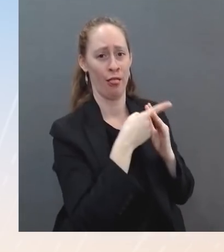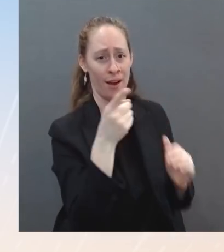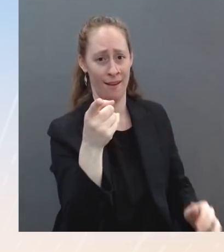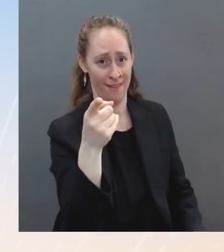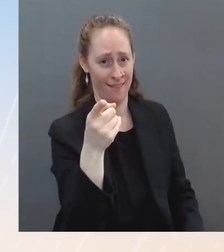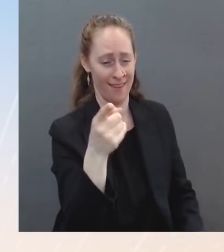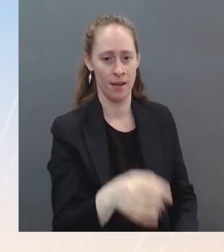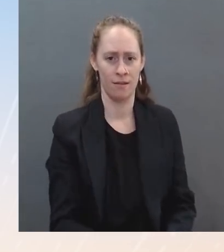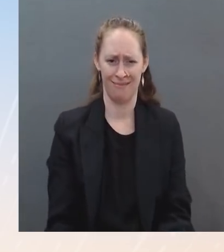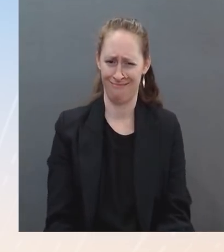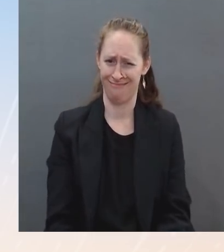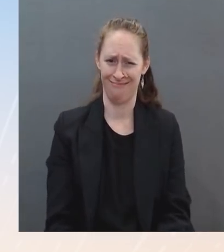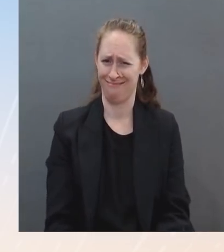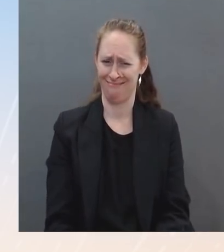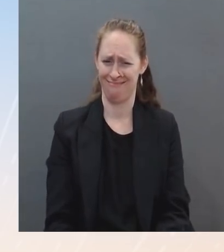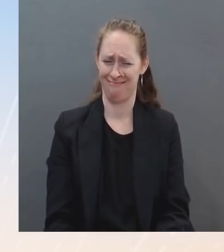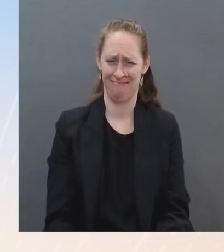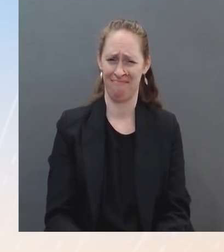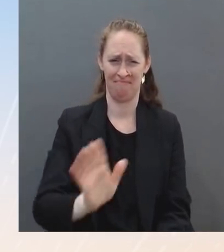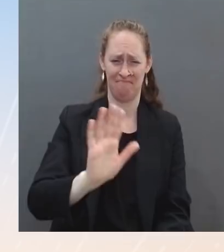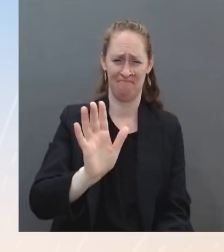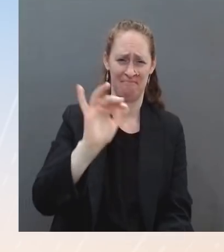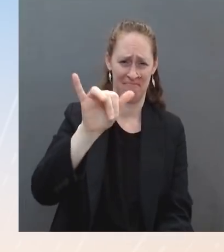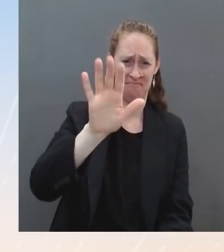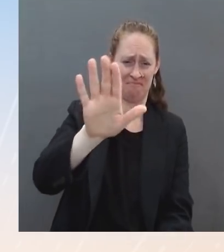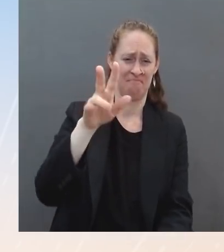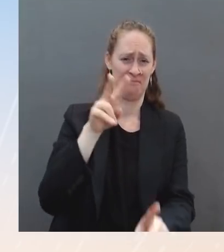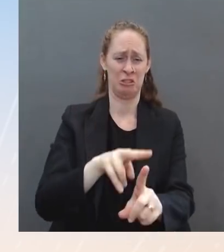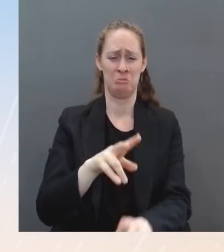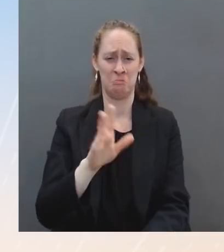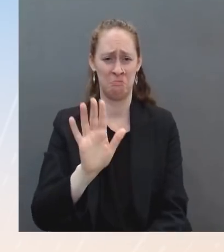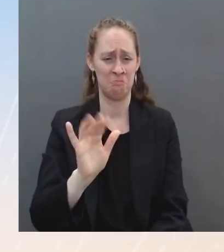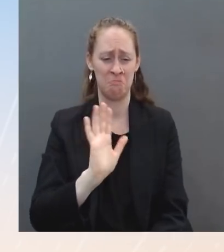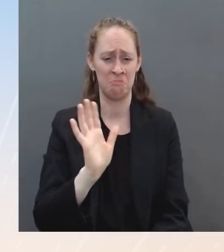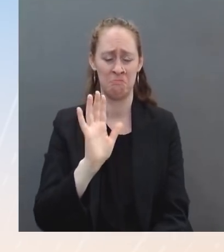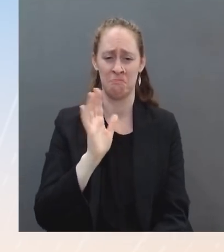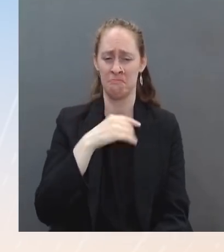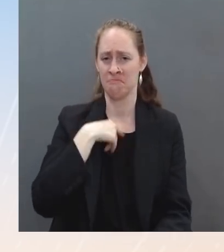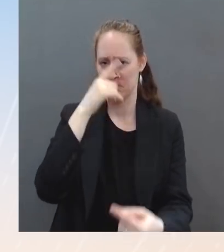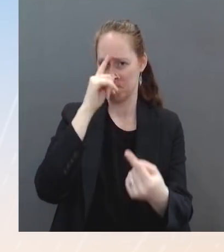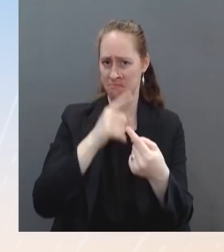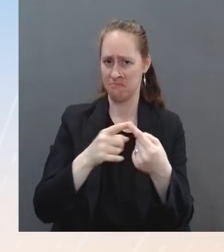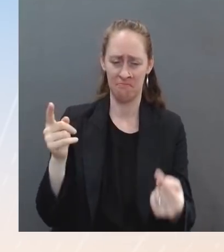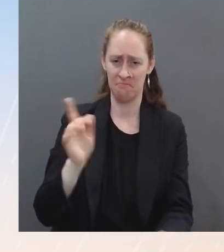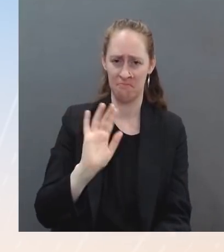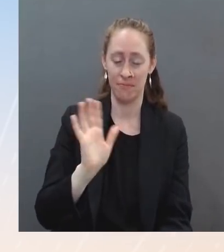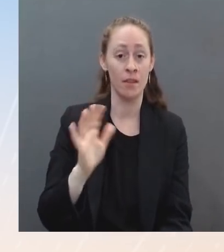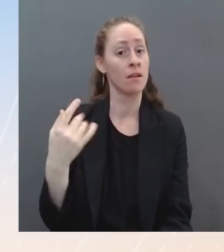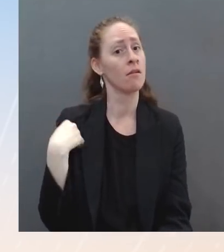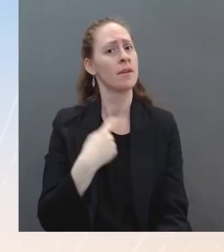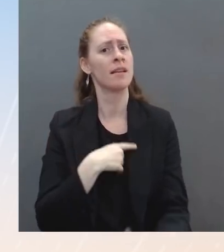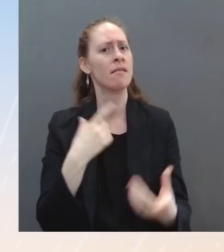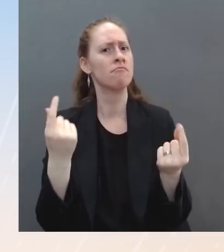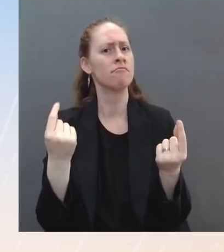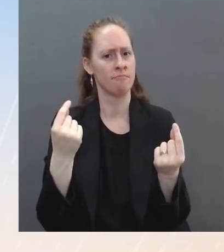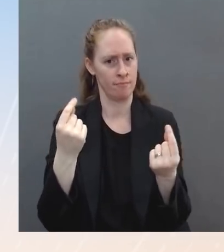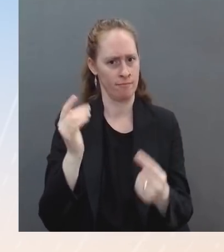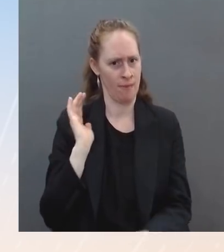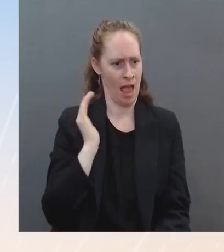everything that we are doing here is designed to advance our ultimate strategic aim, which is strengthening -- as I said, strengthening Ukraine on the battlefield,